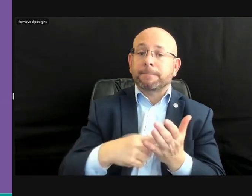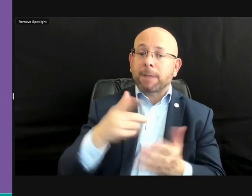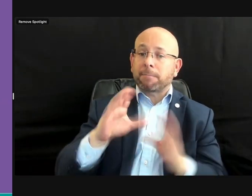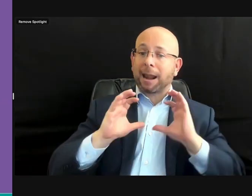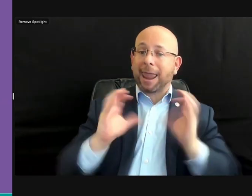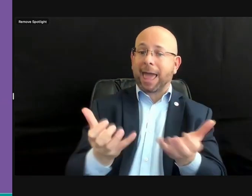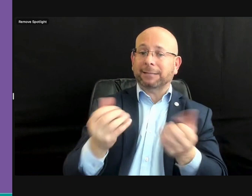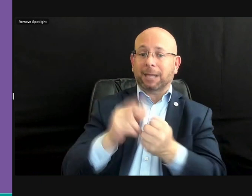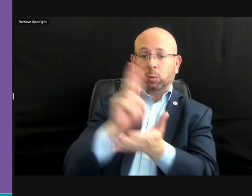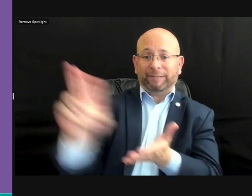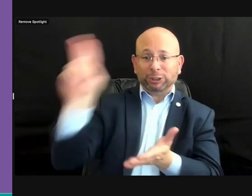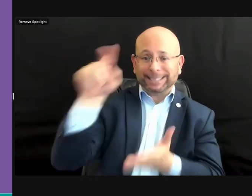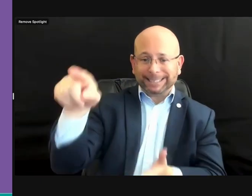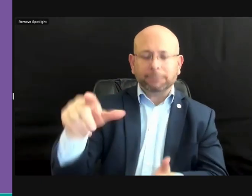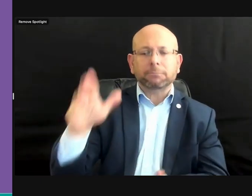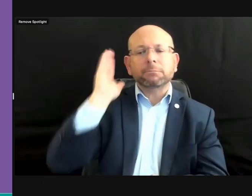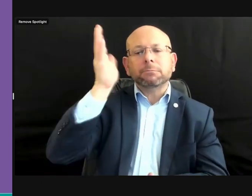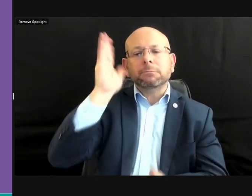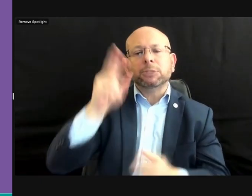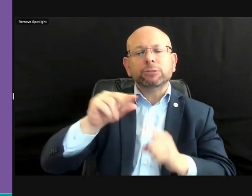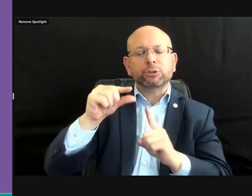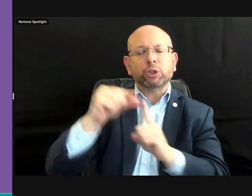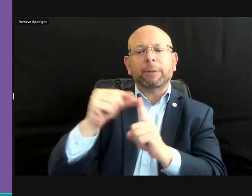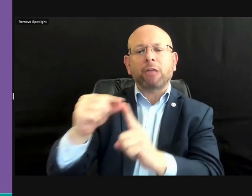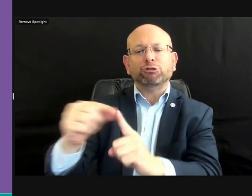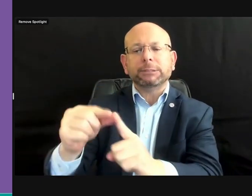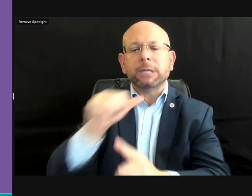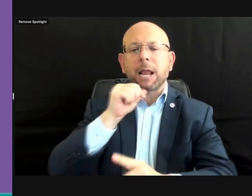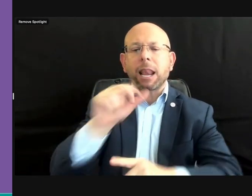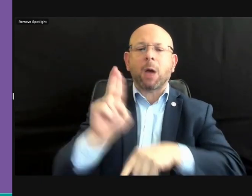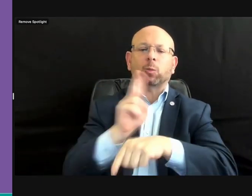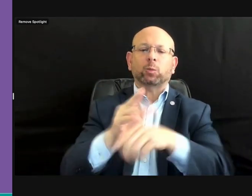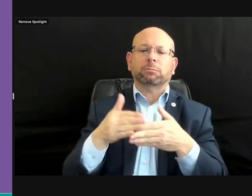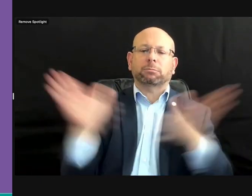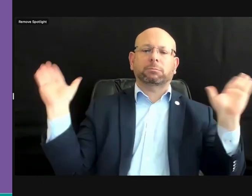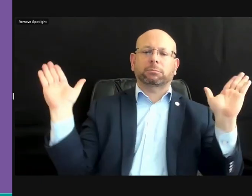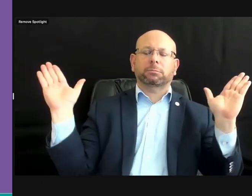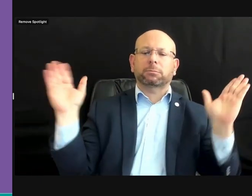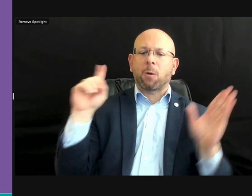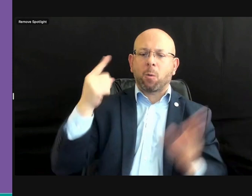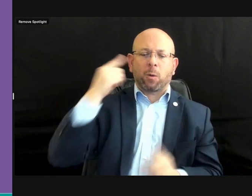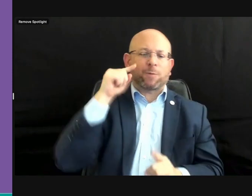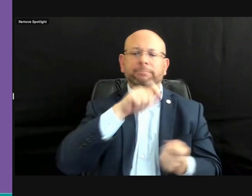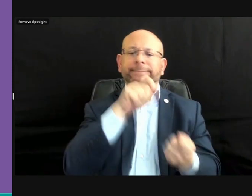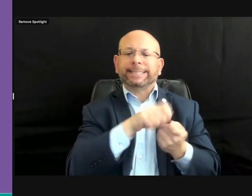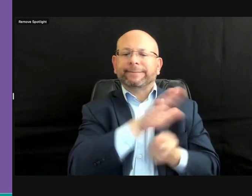Sometimes there are classes at the university level, for example, where vocabulary is unique to that field.